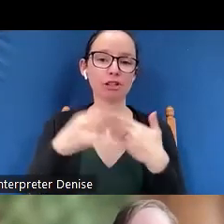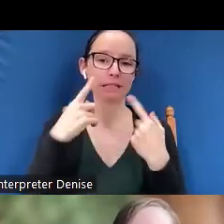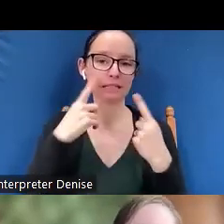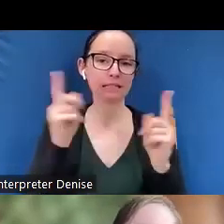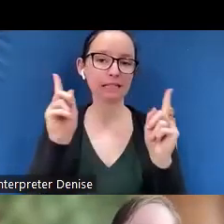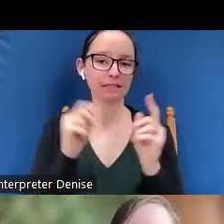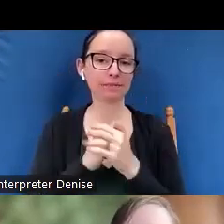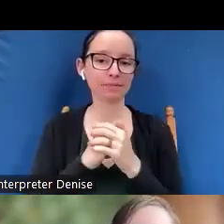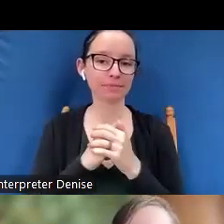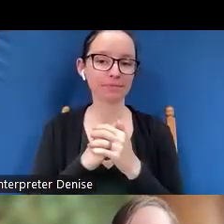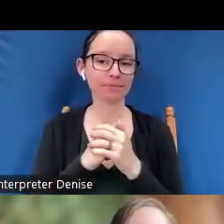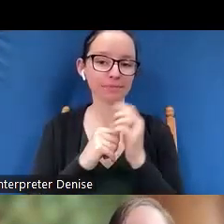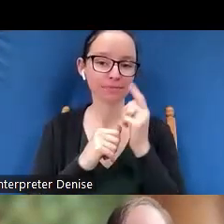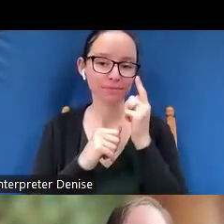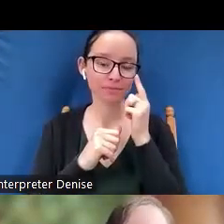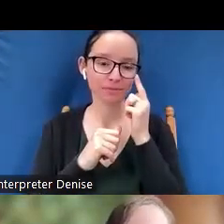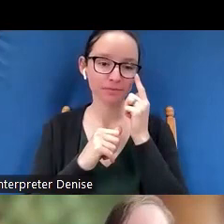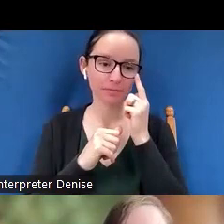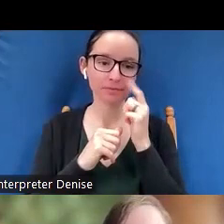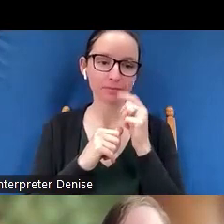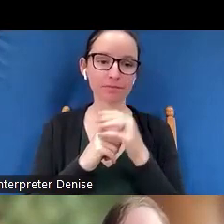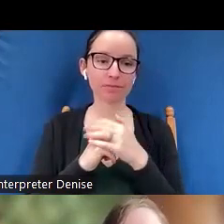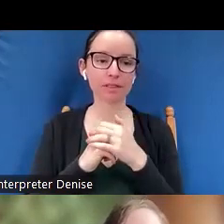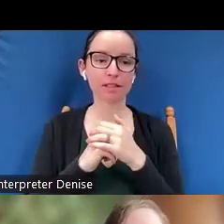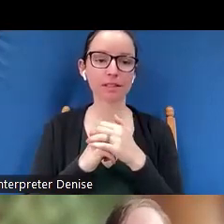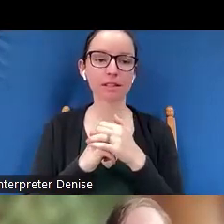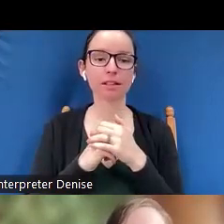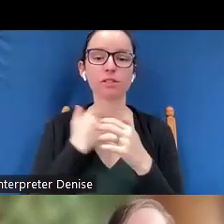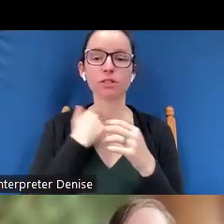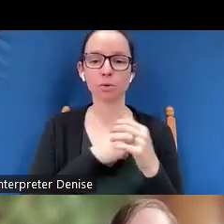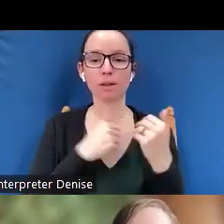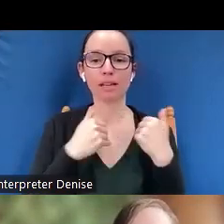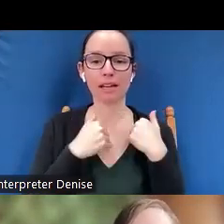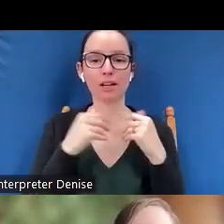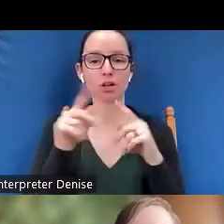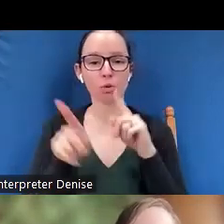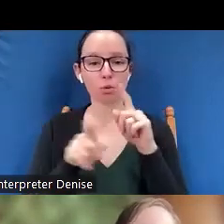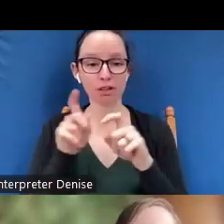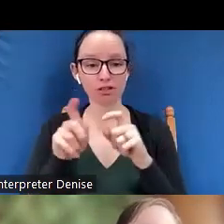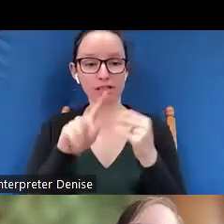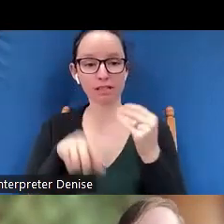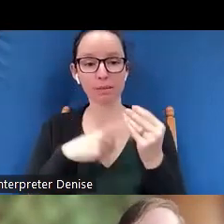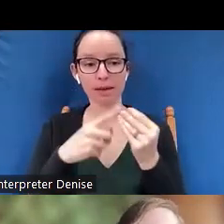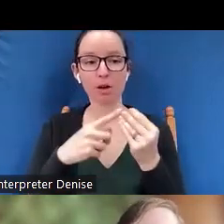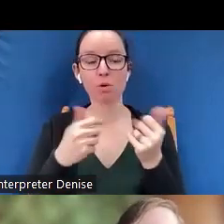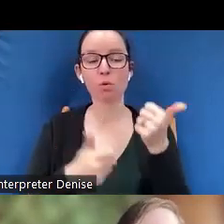And so it's kind of we came in with sort of the questions around you know what factors are kind of enabling effective